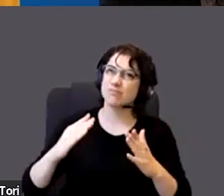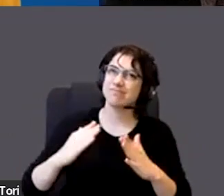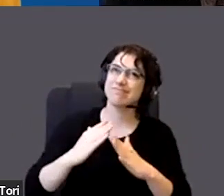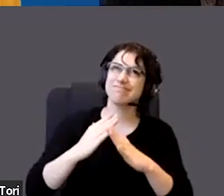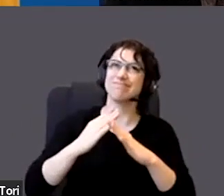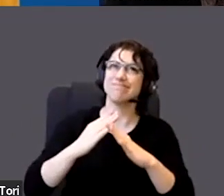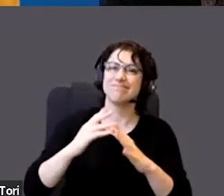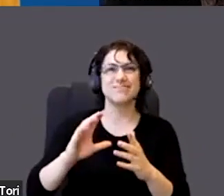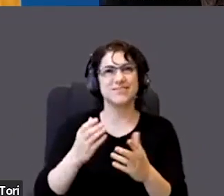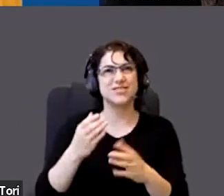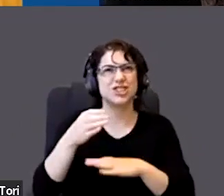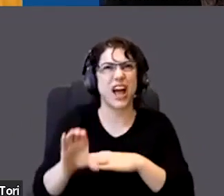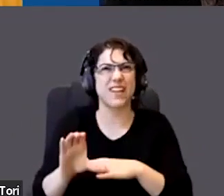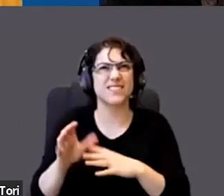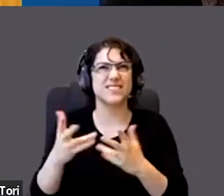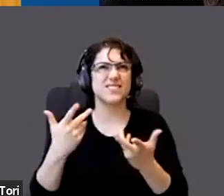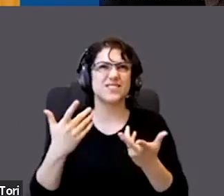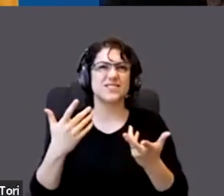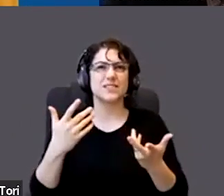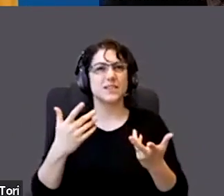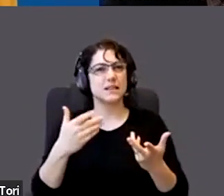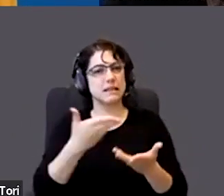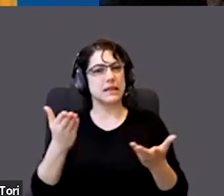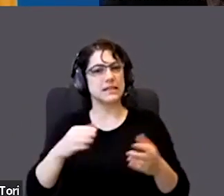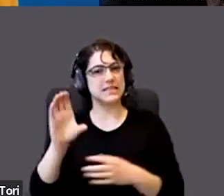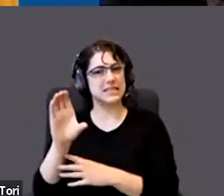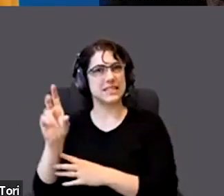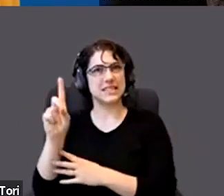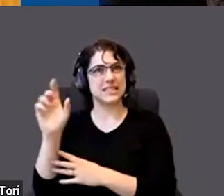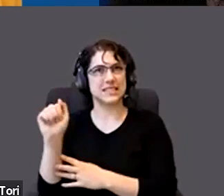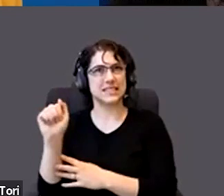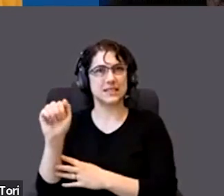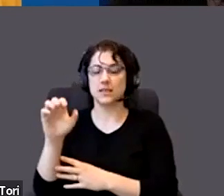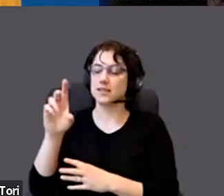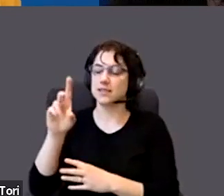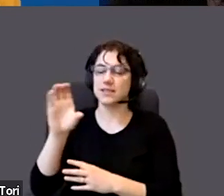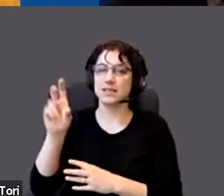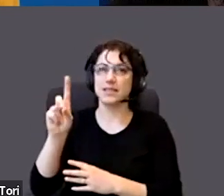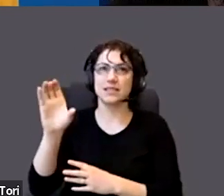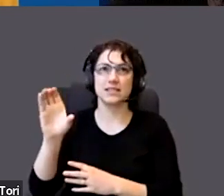and is things that are expected of CDC that -- things that are -- you know, data that people have expected us --